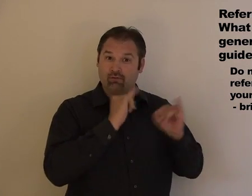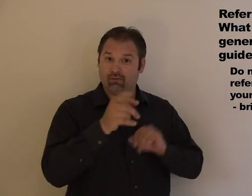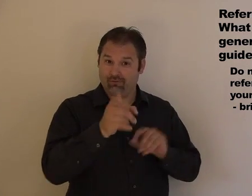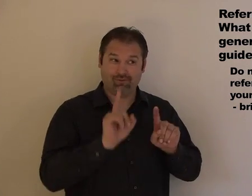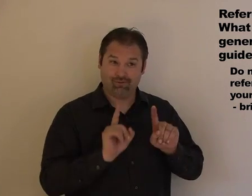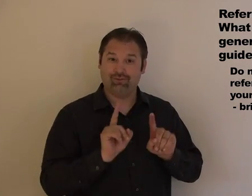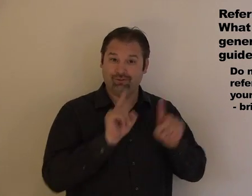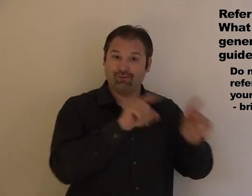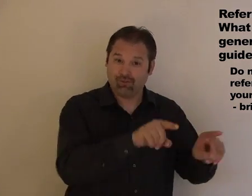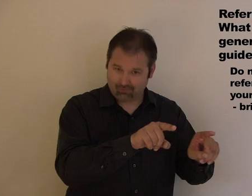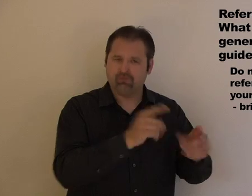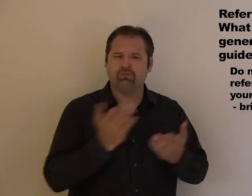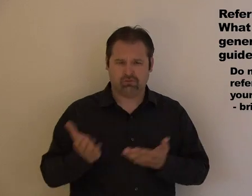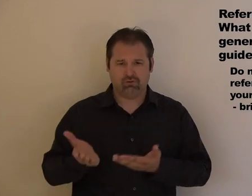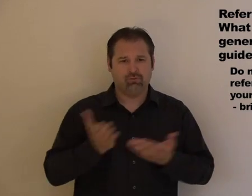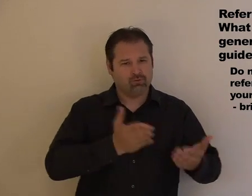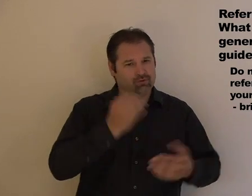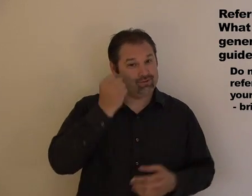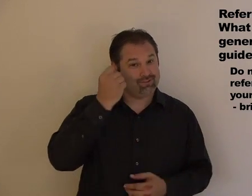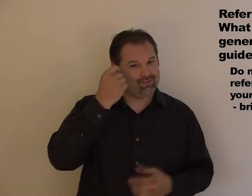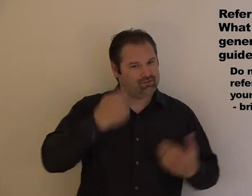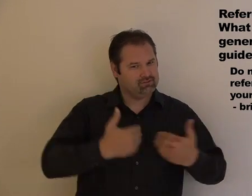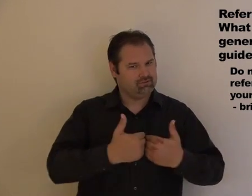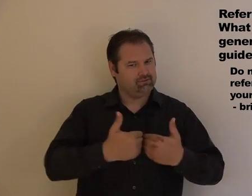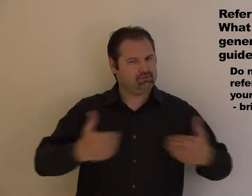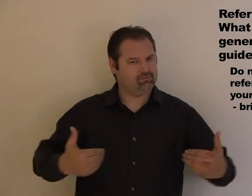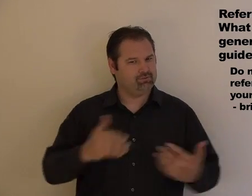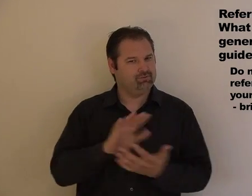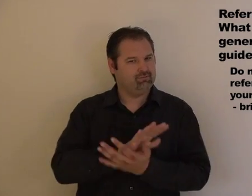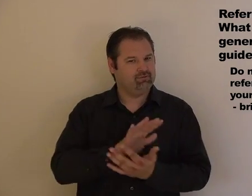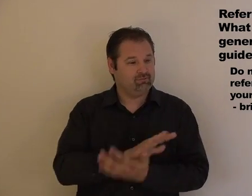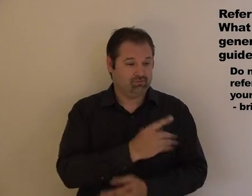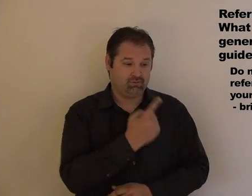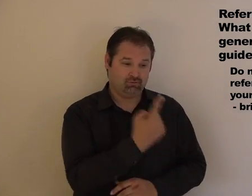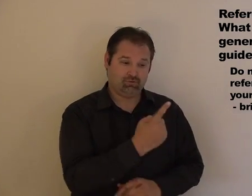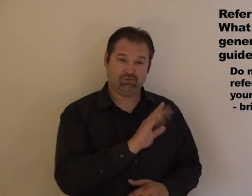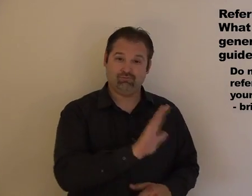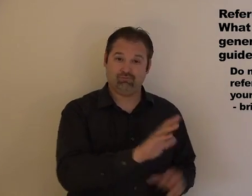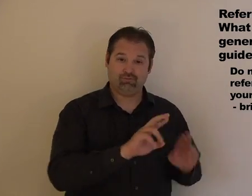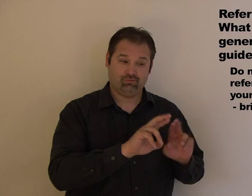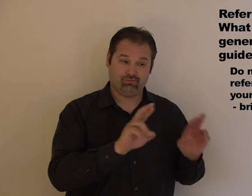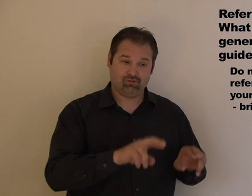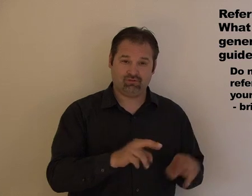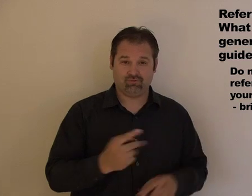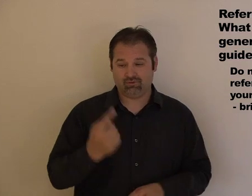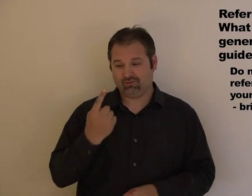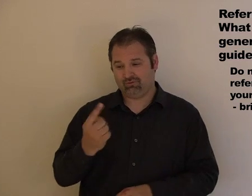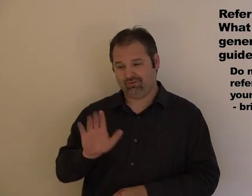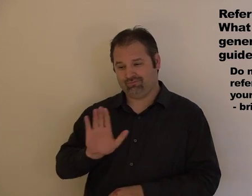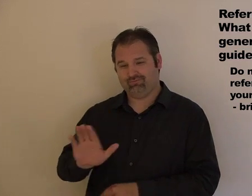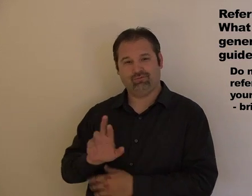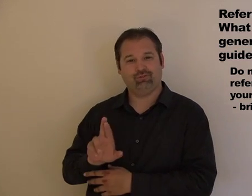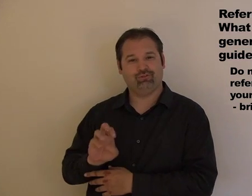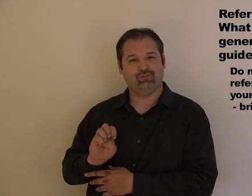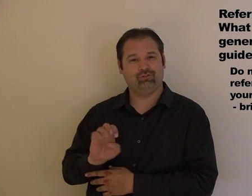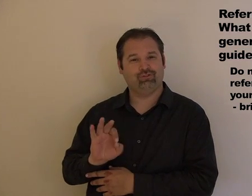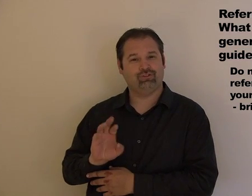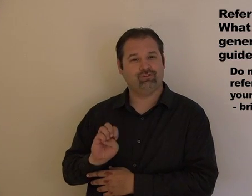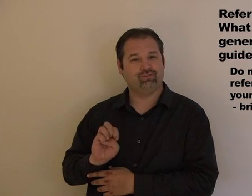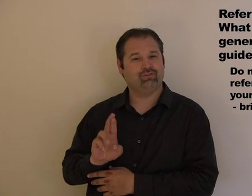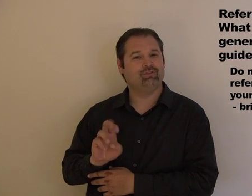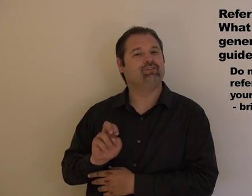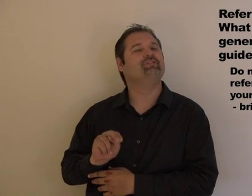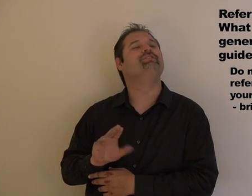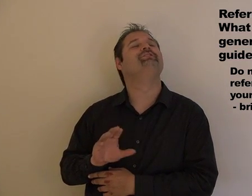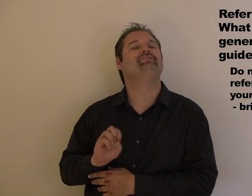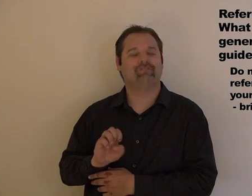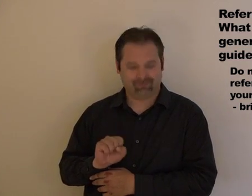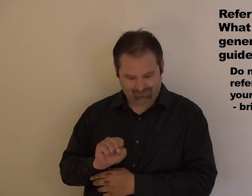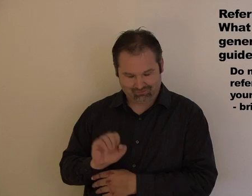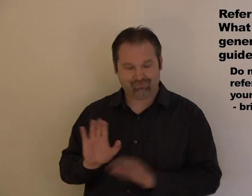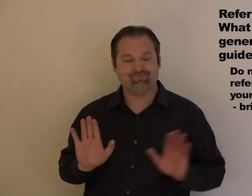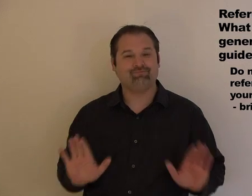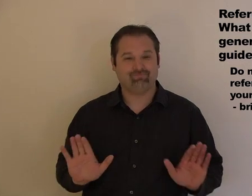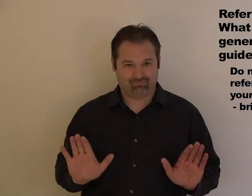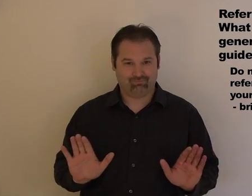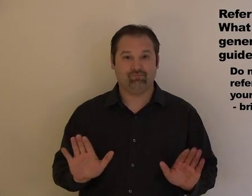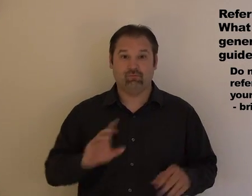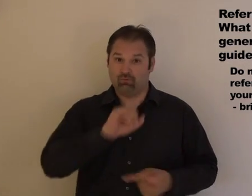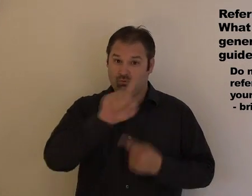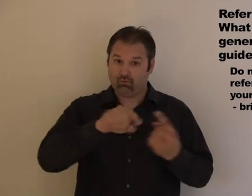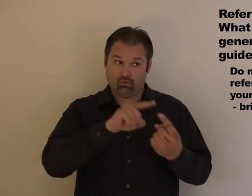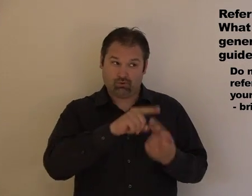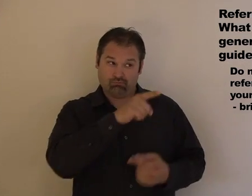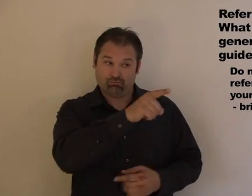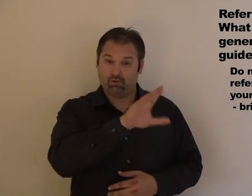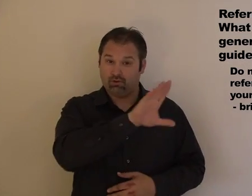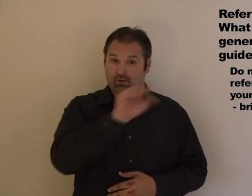Give them to the employer if they ask you for them.